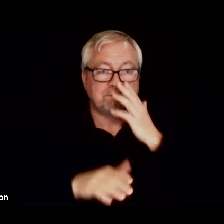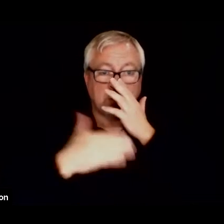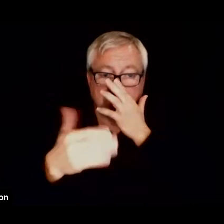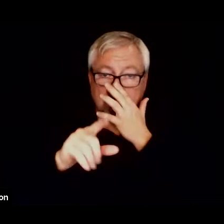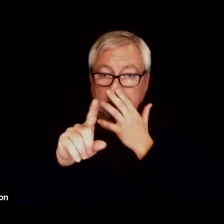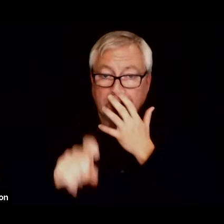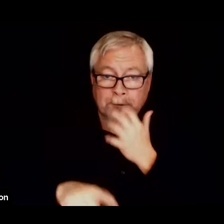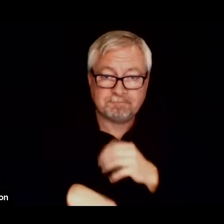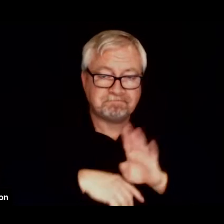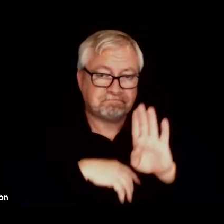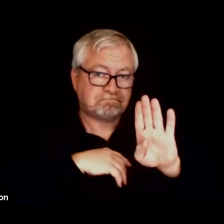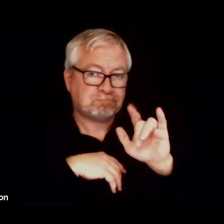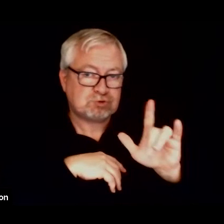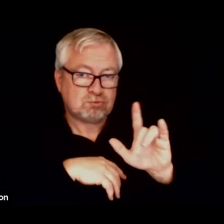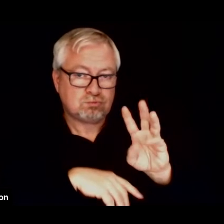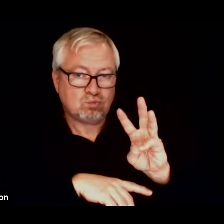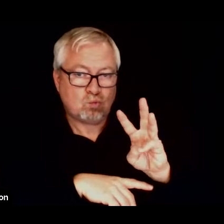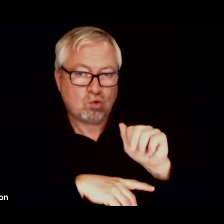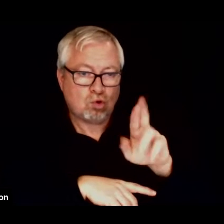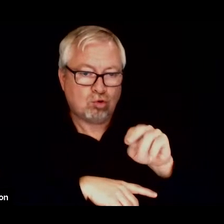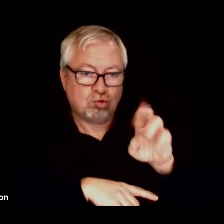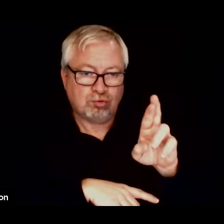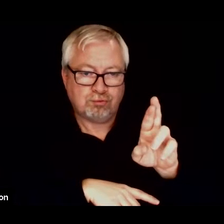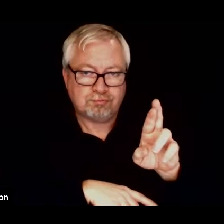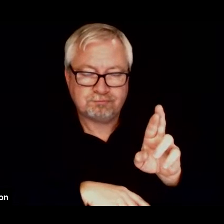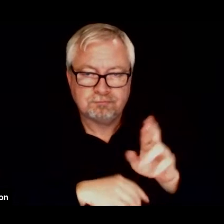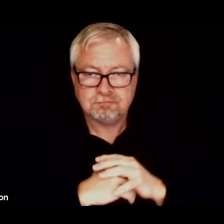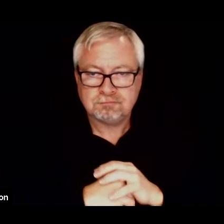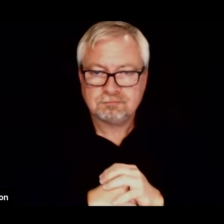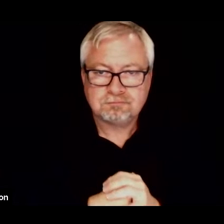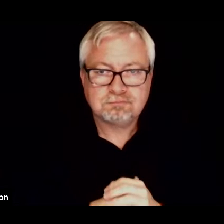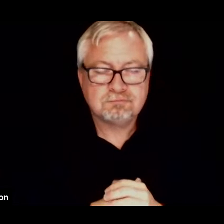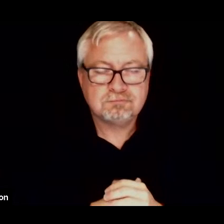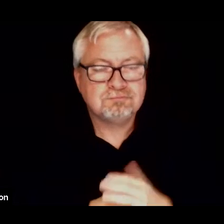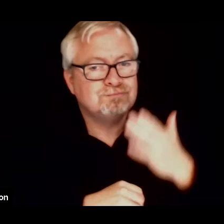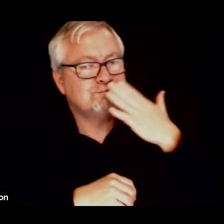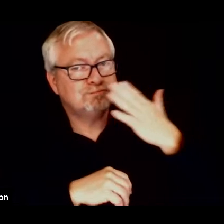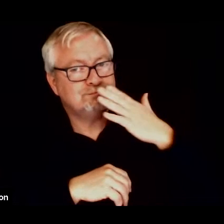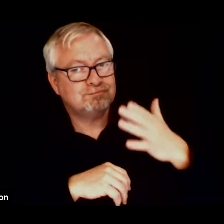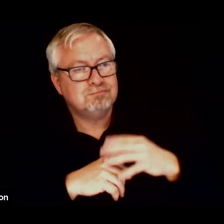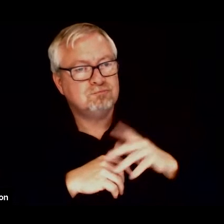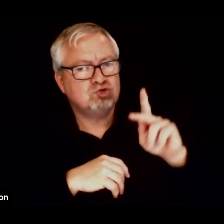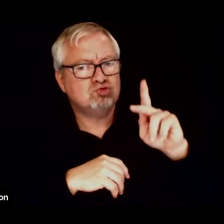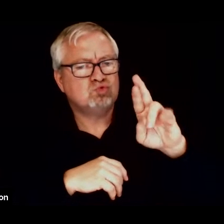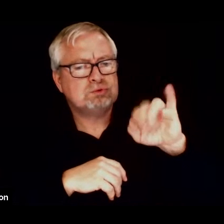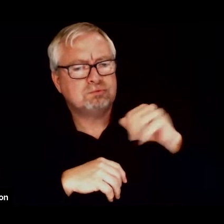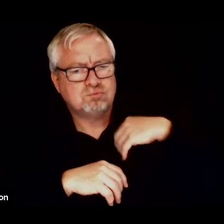line shooting ah thank you chris i think i want to follow up on a response that you gave to an